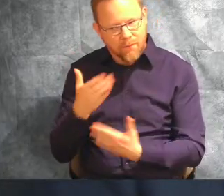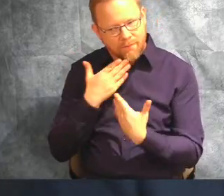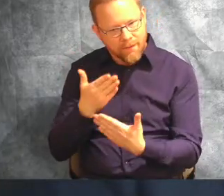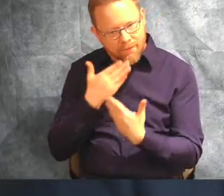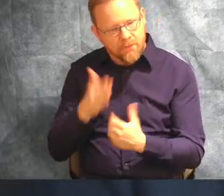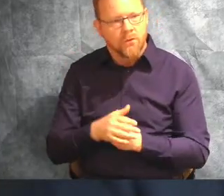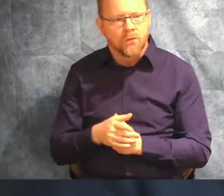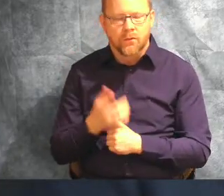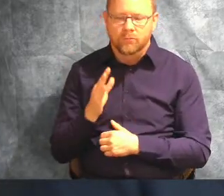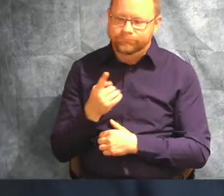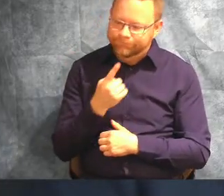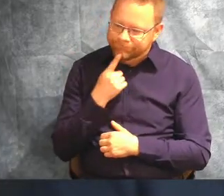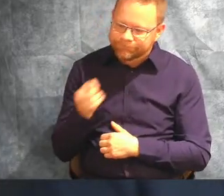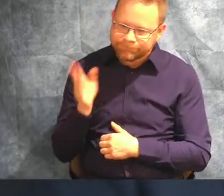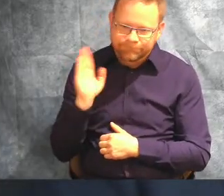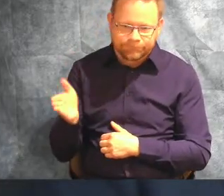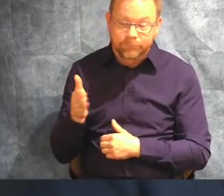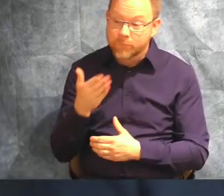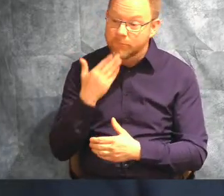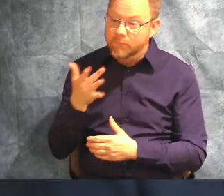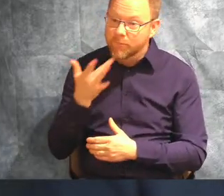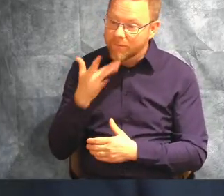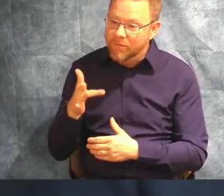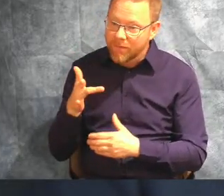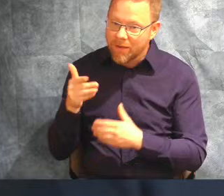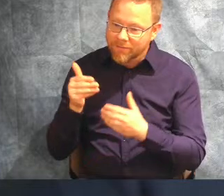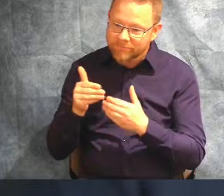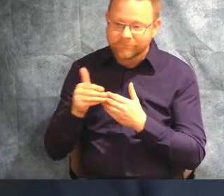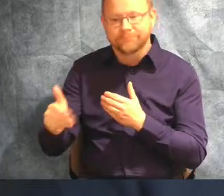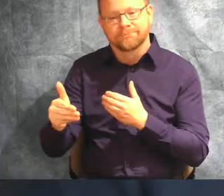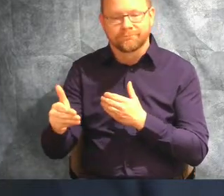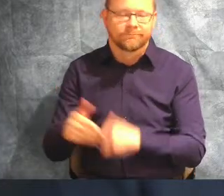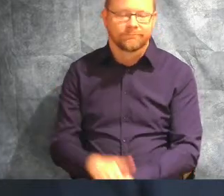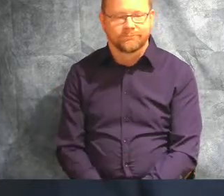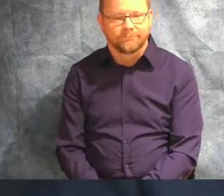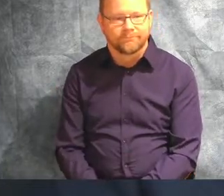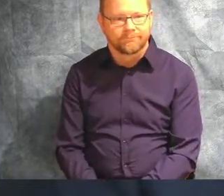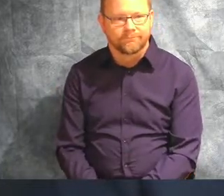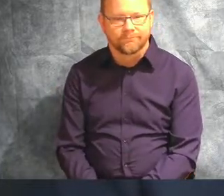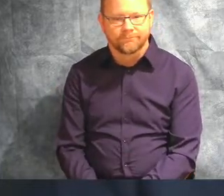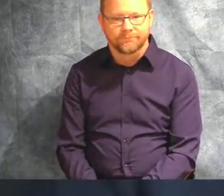we will miss you and good luck as you move into your next leg of the journey. Thank you.